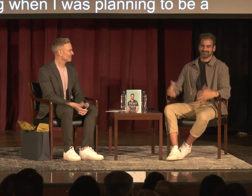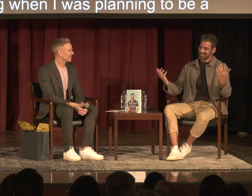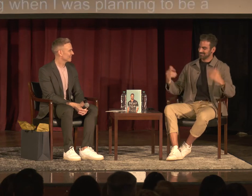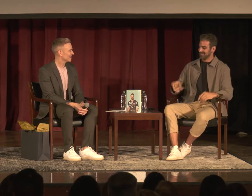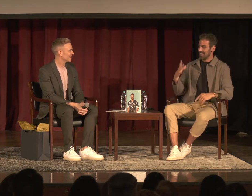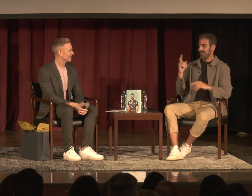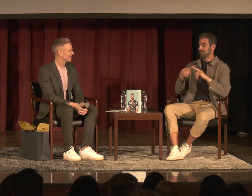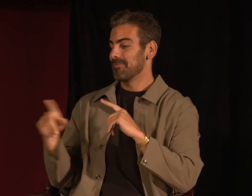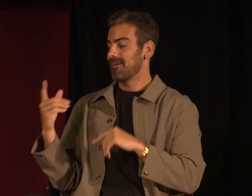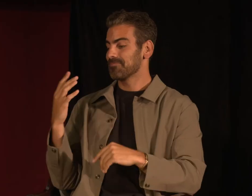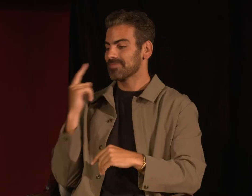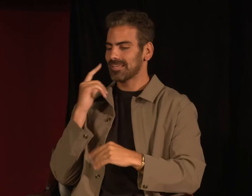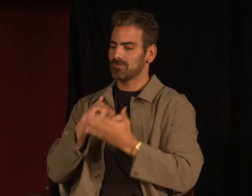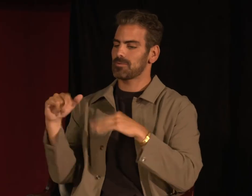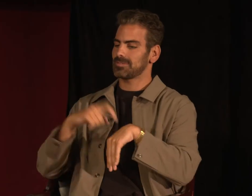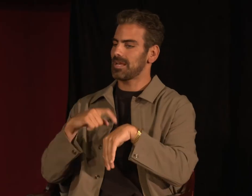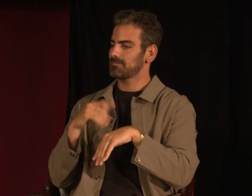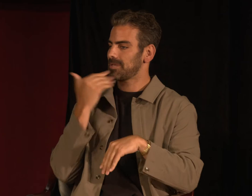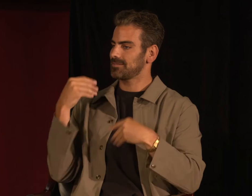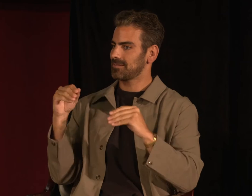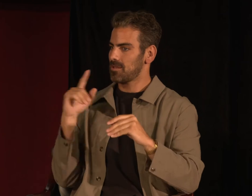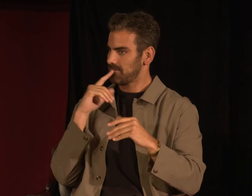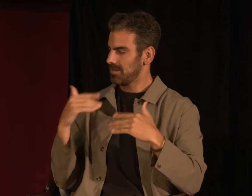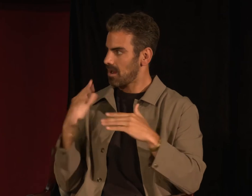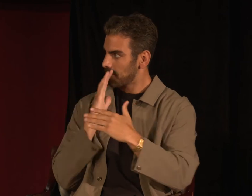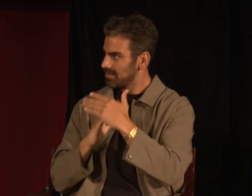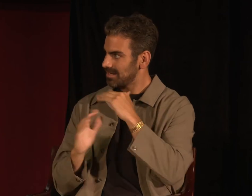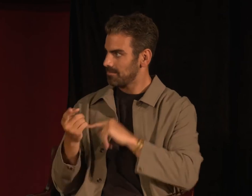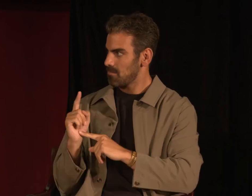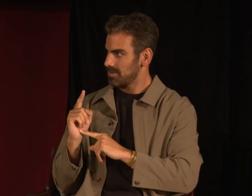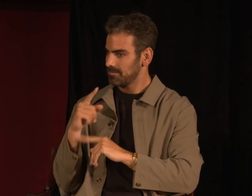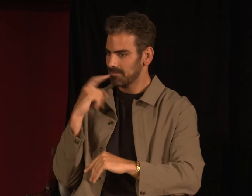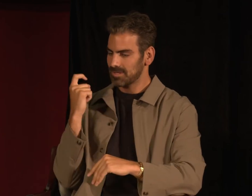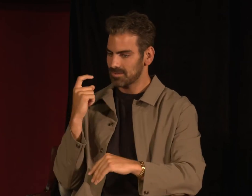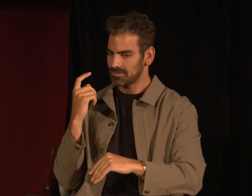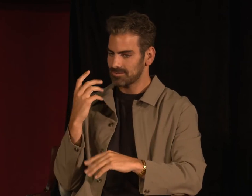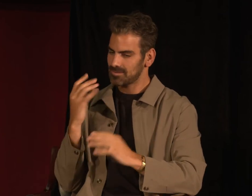This is a very intimate look, but I do think that making it to a best seller.